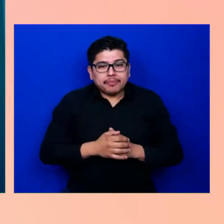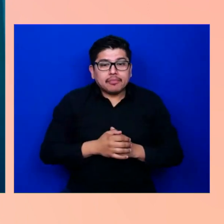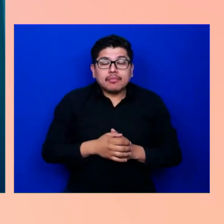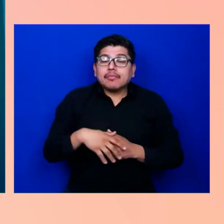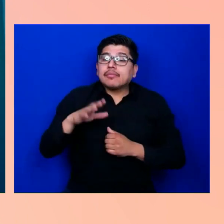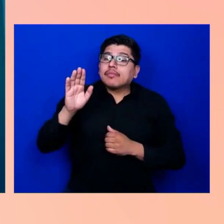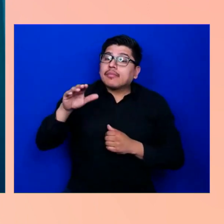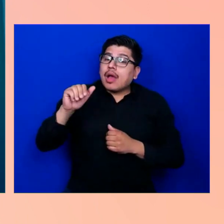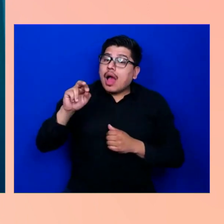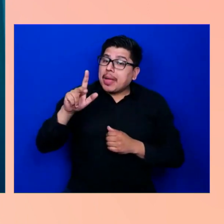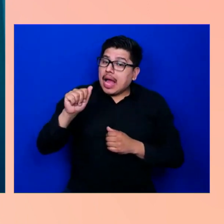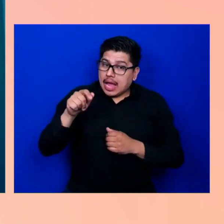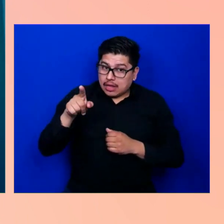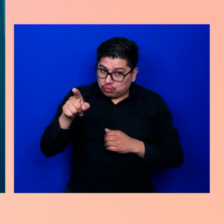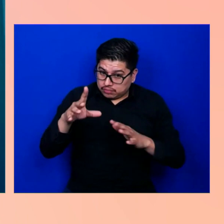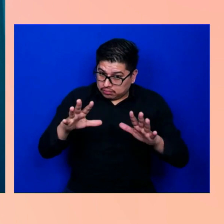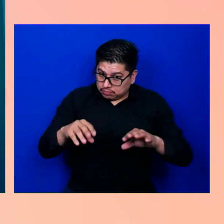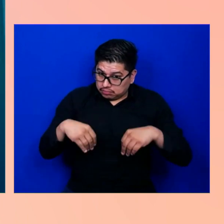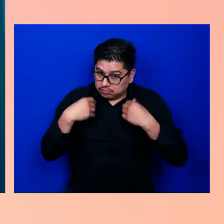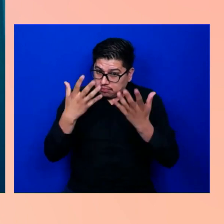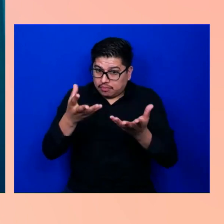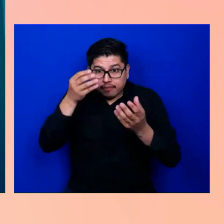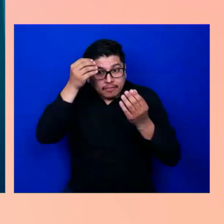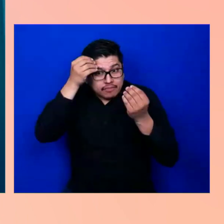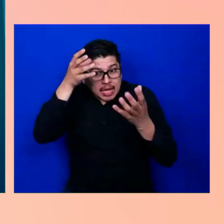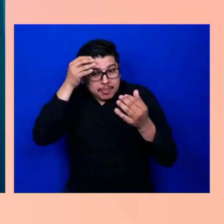the information on improvements, as someone who's blind,